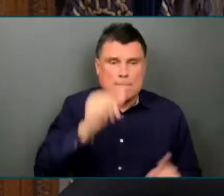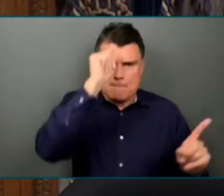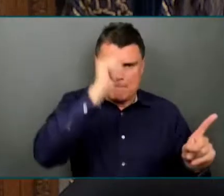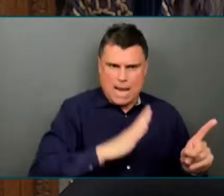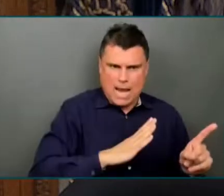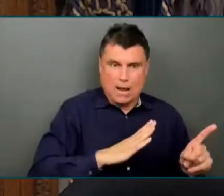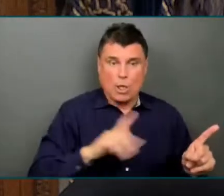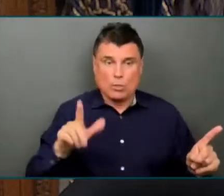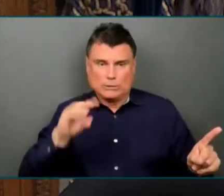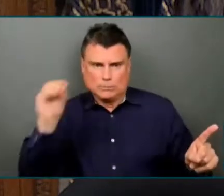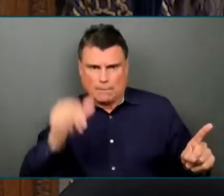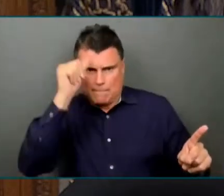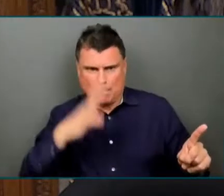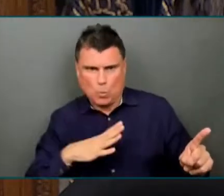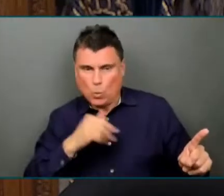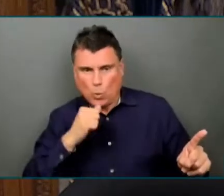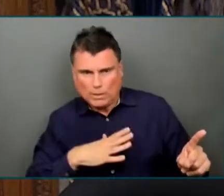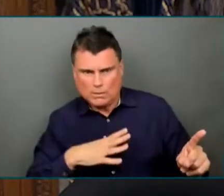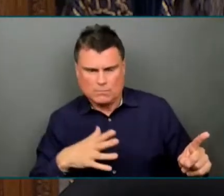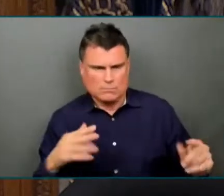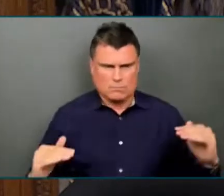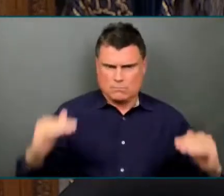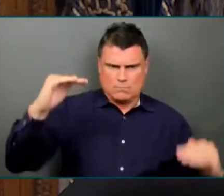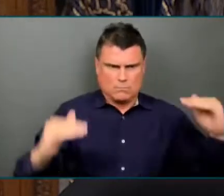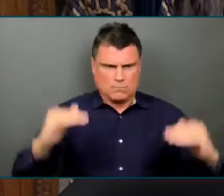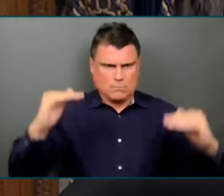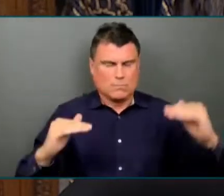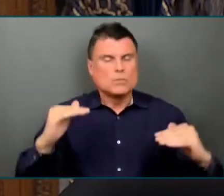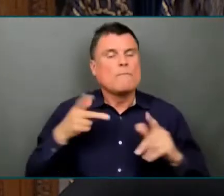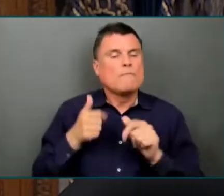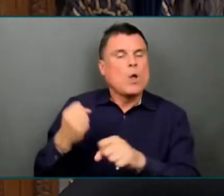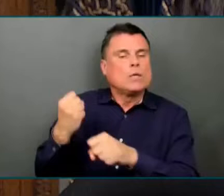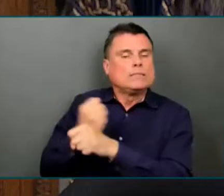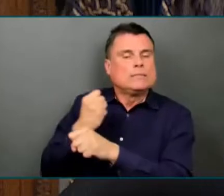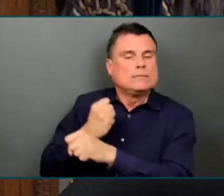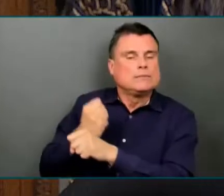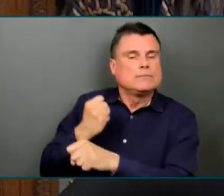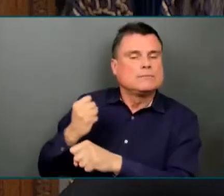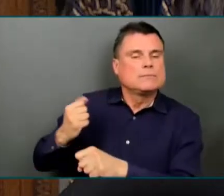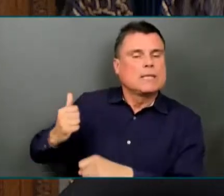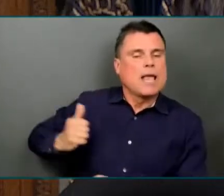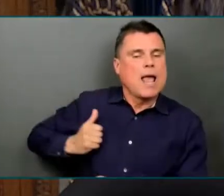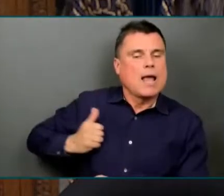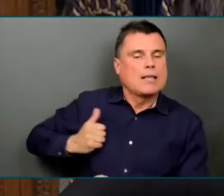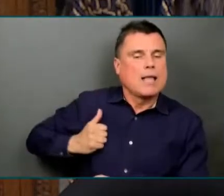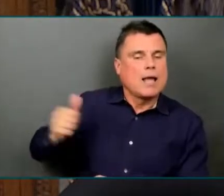are based on Stats Canada’s 2017 numbers and exclude Indigenous People living on reserve.